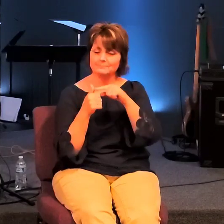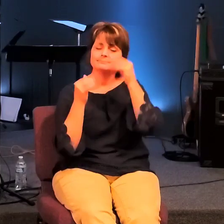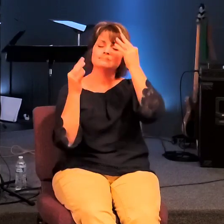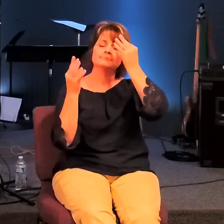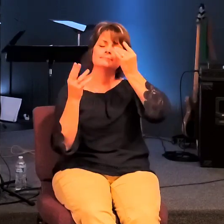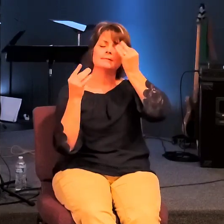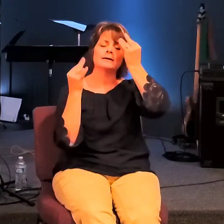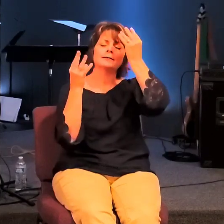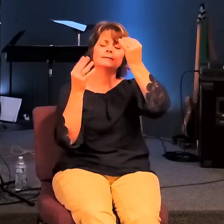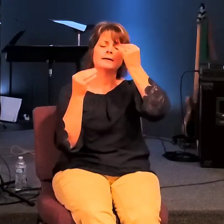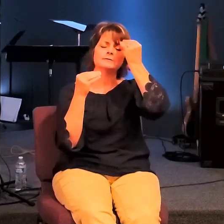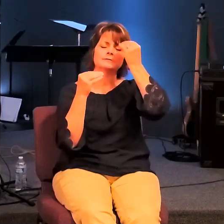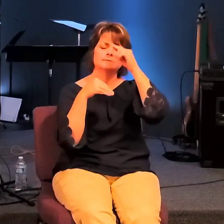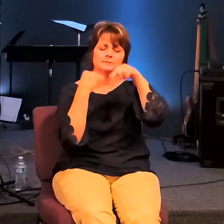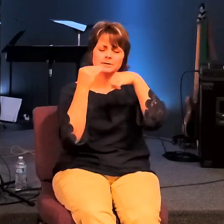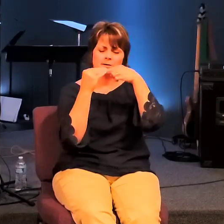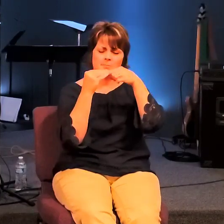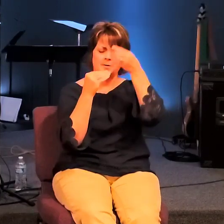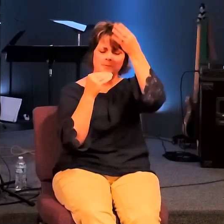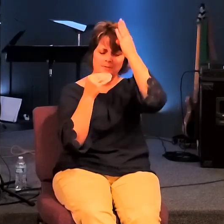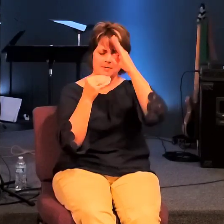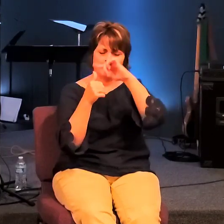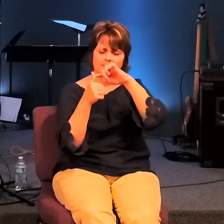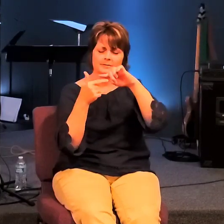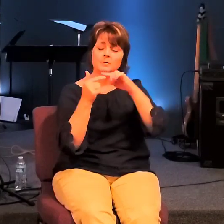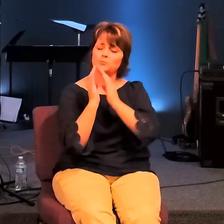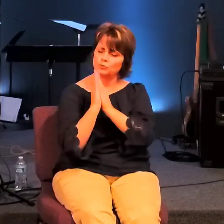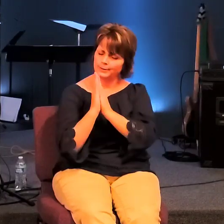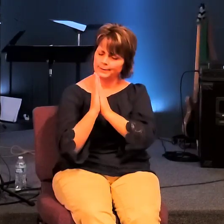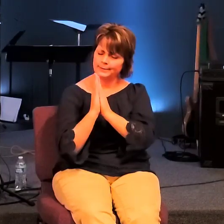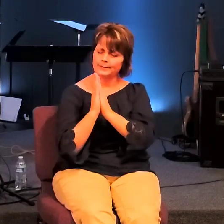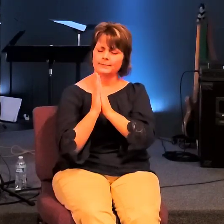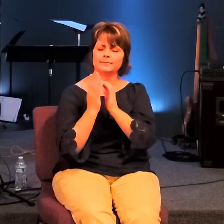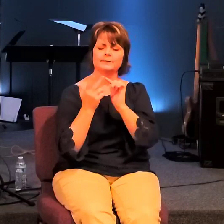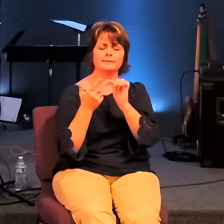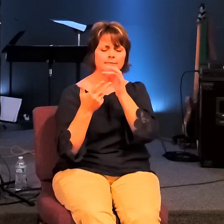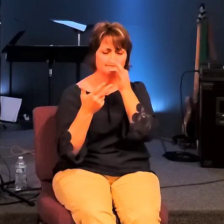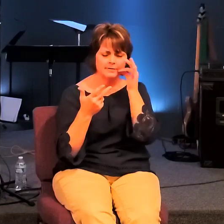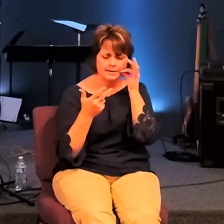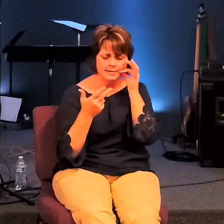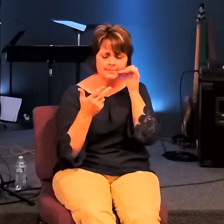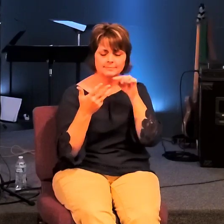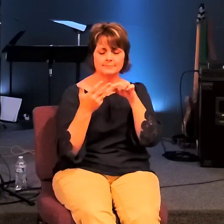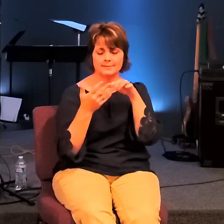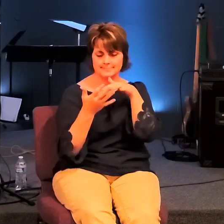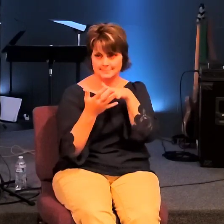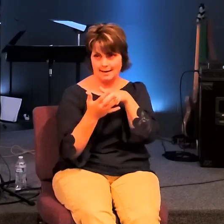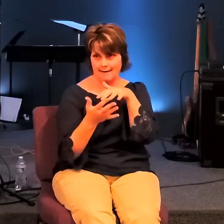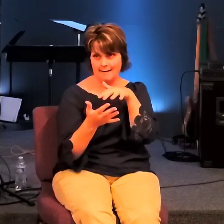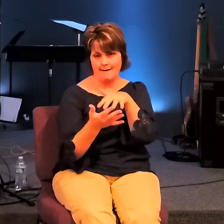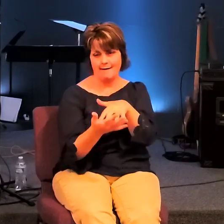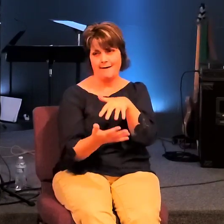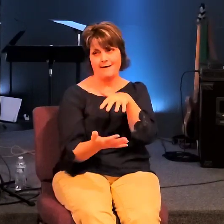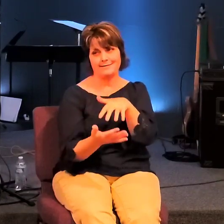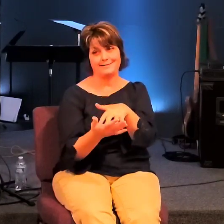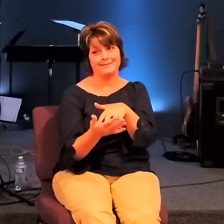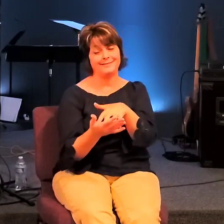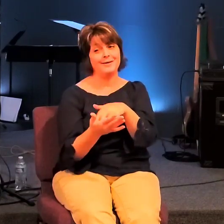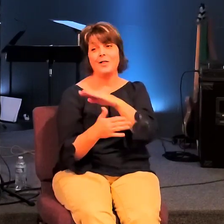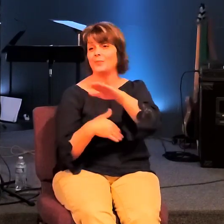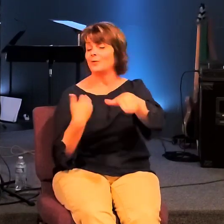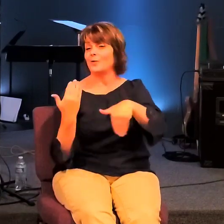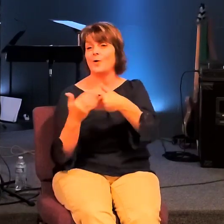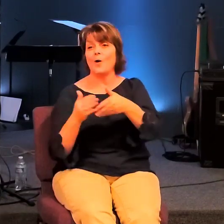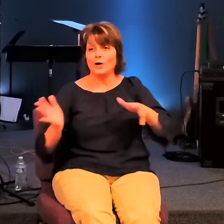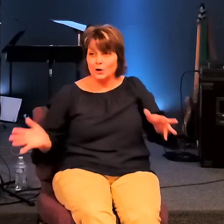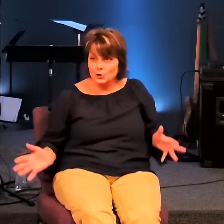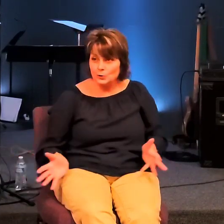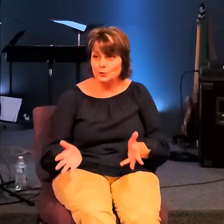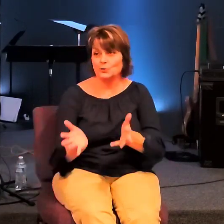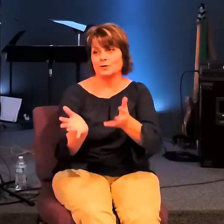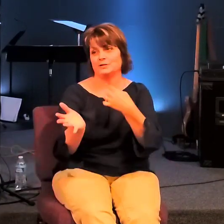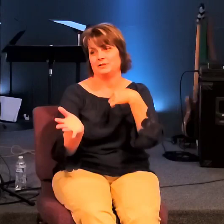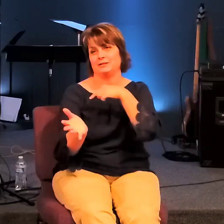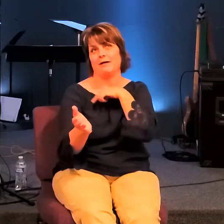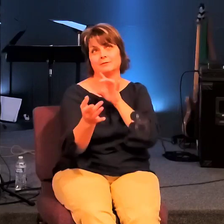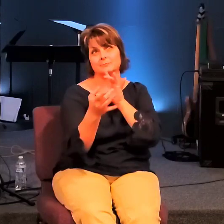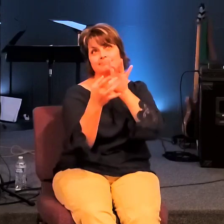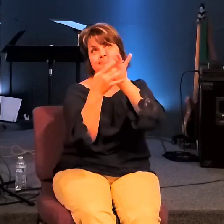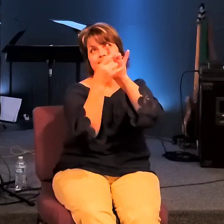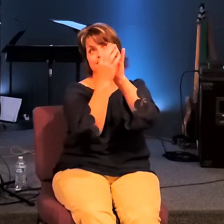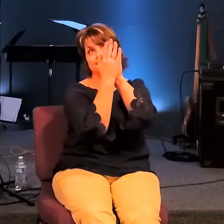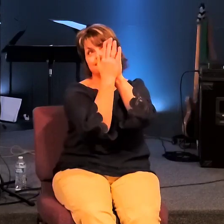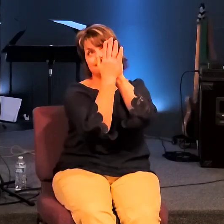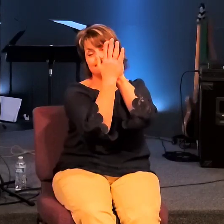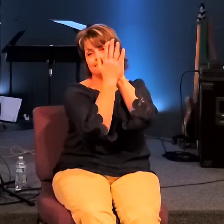prayer fasting and study there all geared towards connecting us with the father in solitude